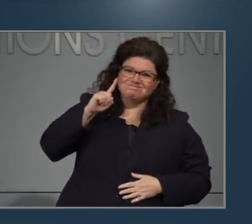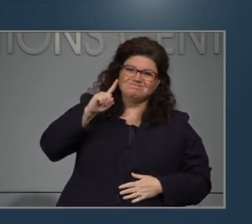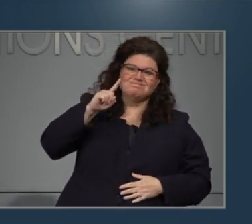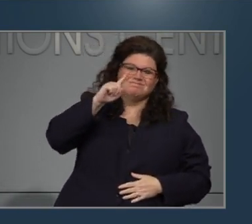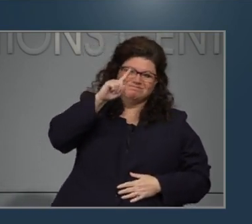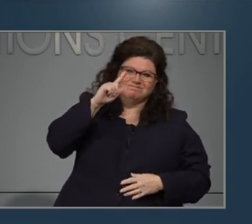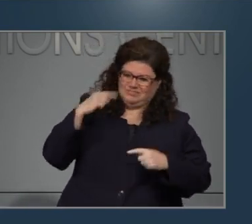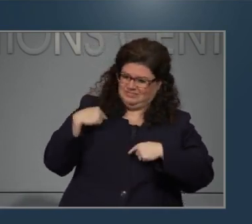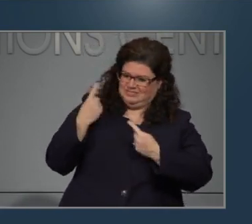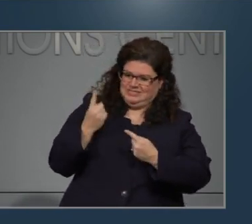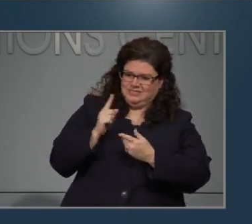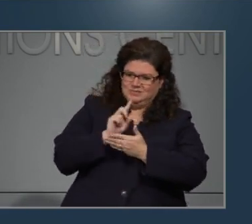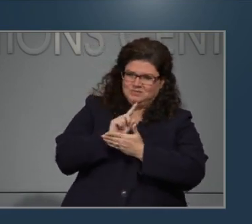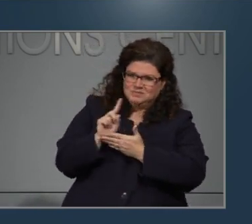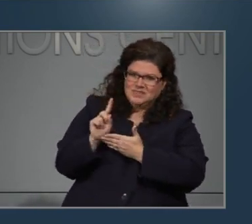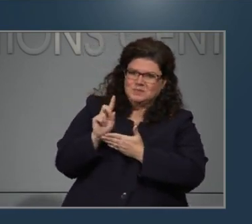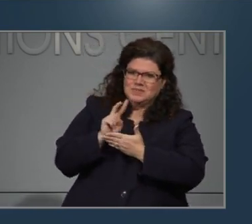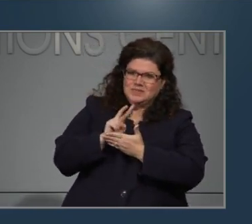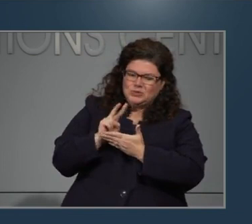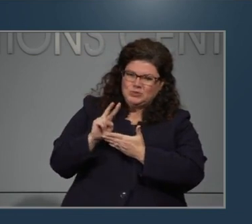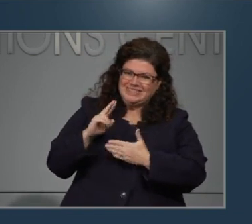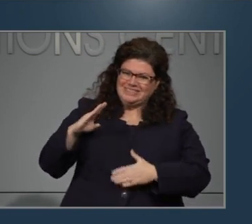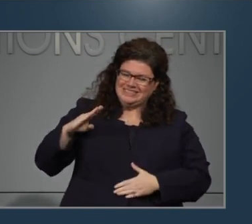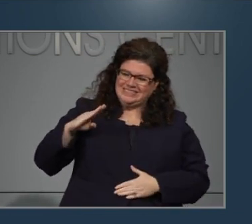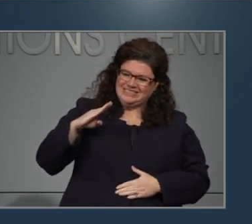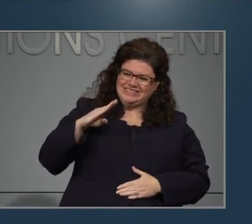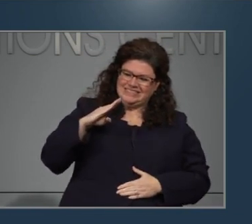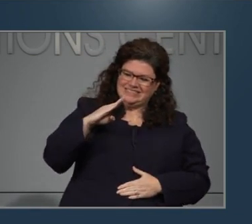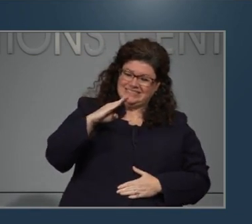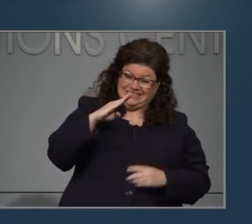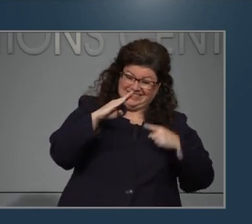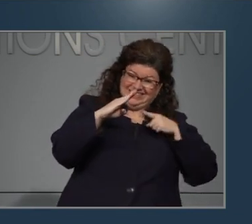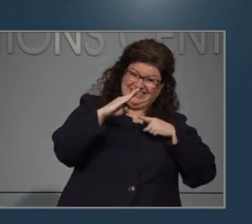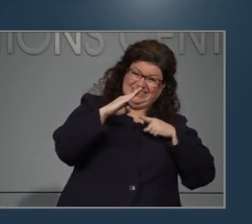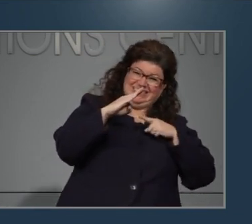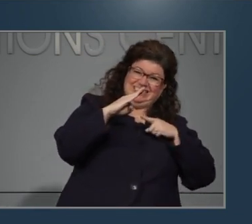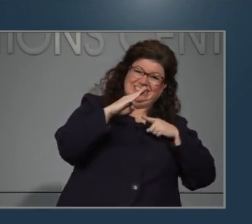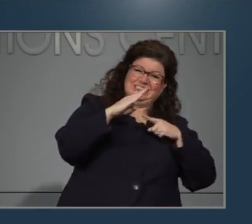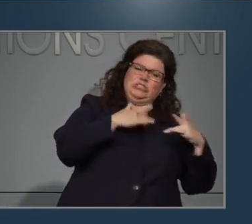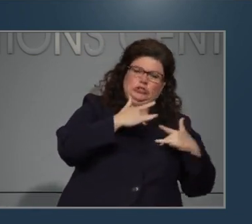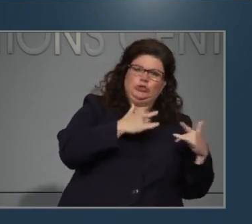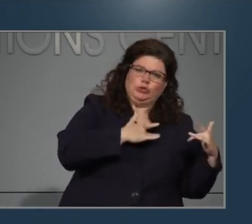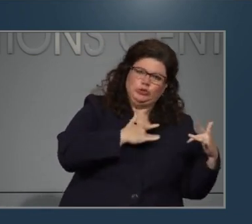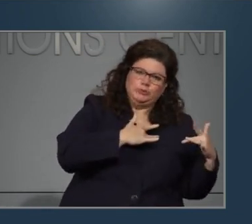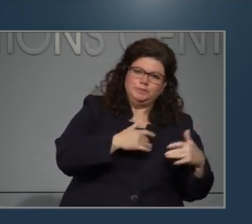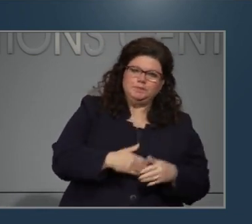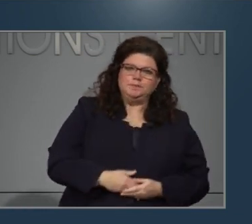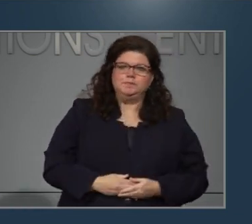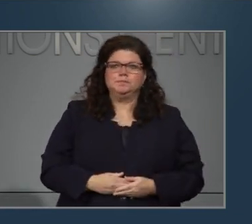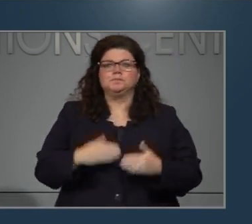YOU CAN SEE THERE HAS BEEN AN INCREASE IN THIS METRIC OVER THE PAST FEW WEEKS.